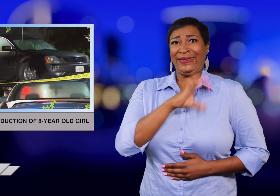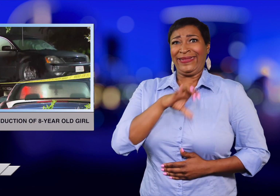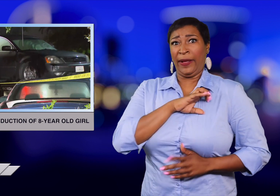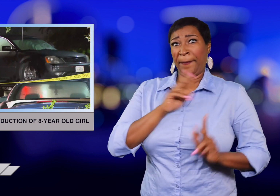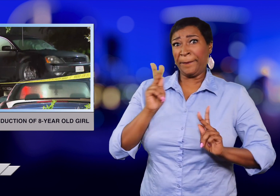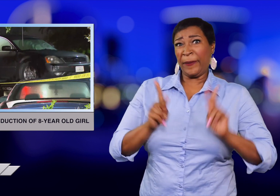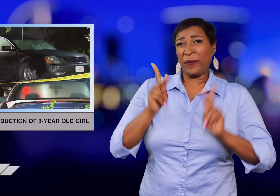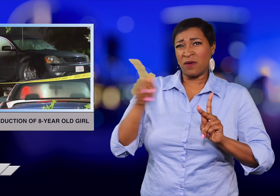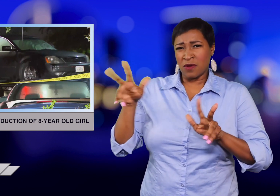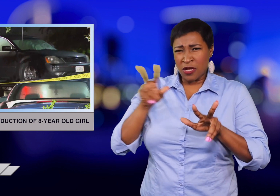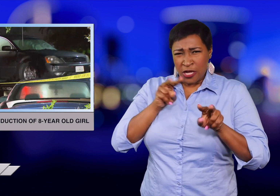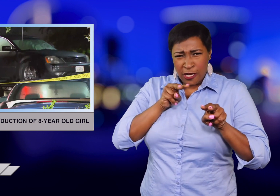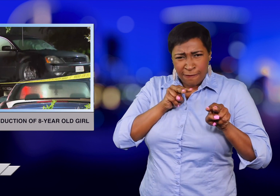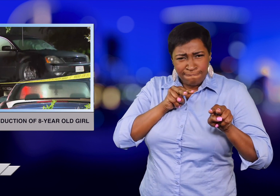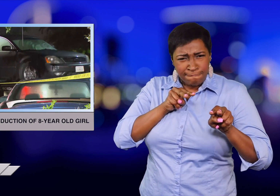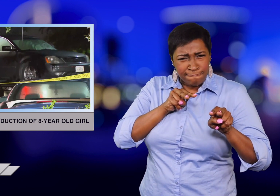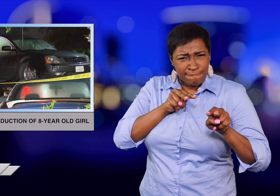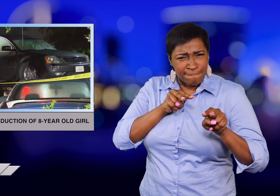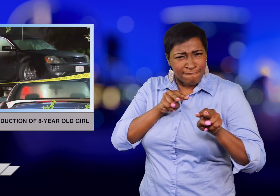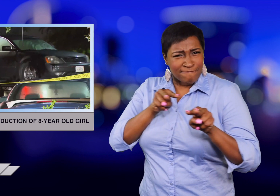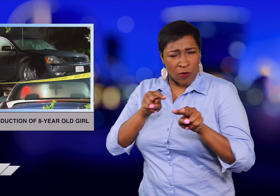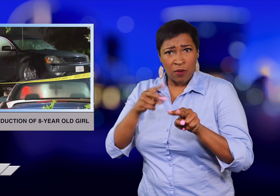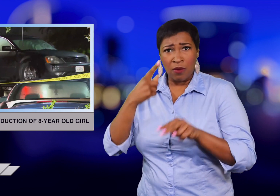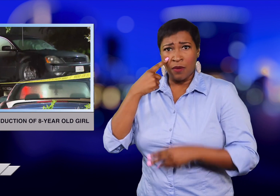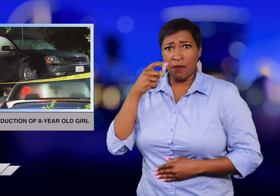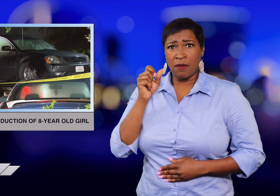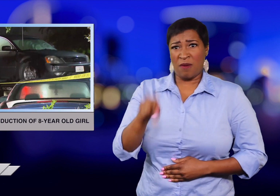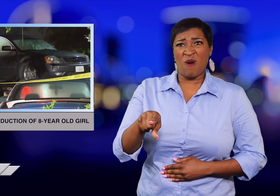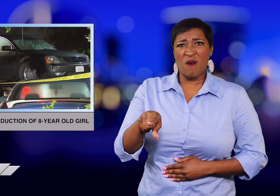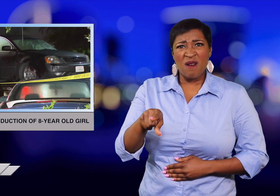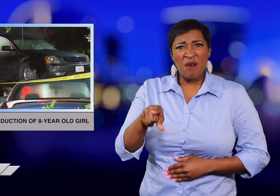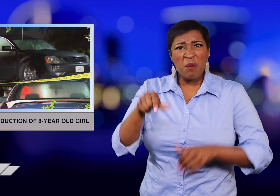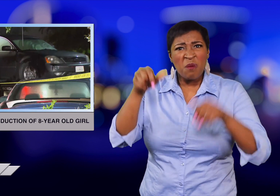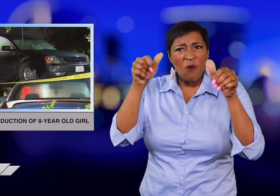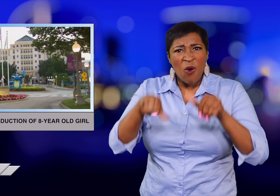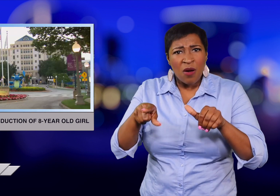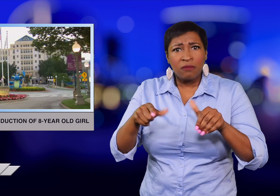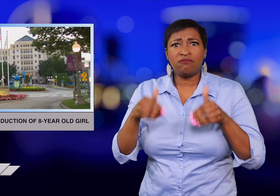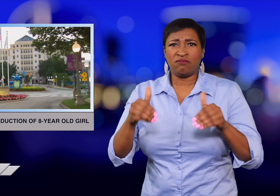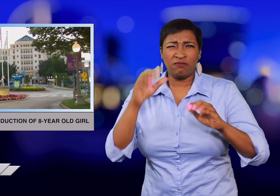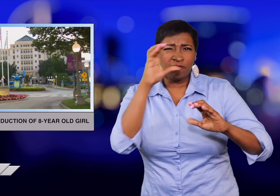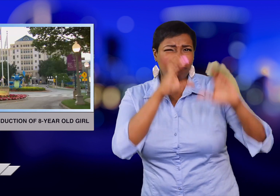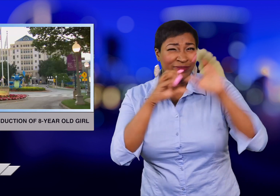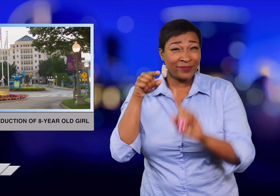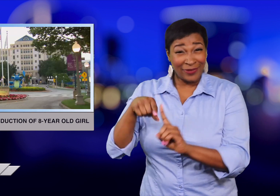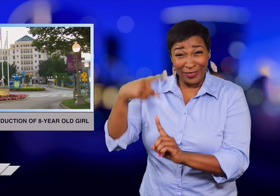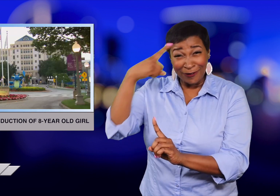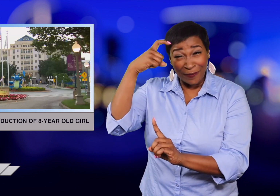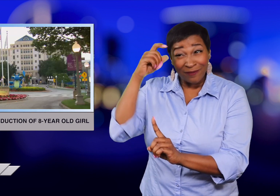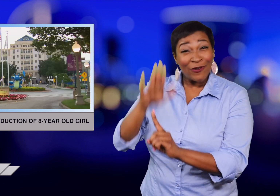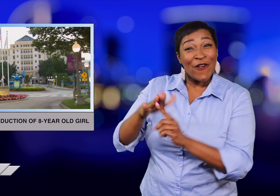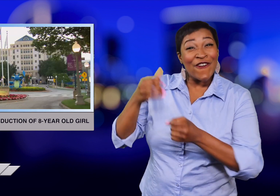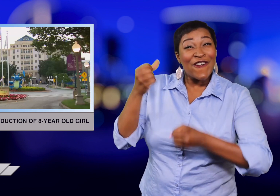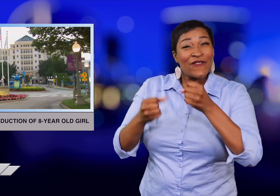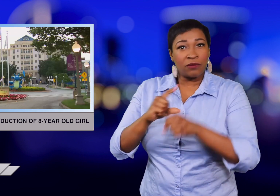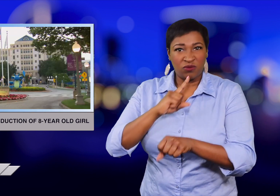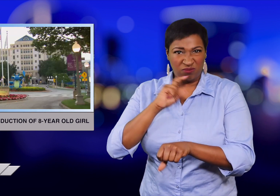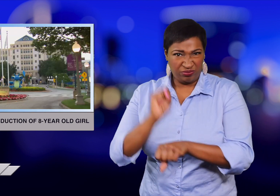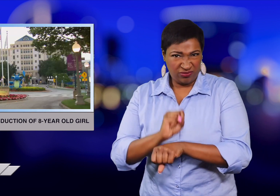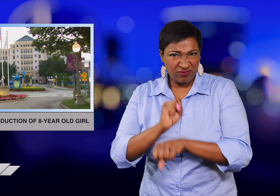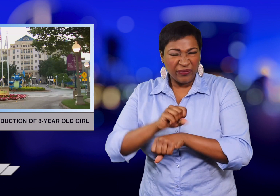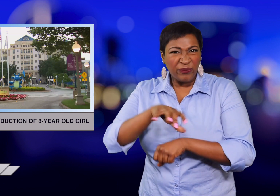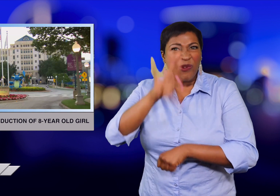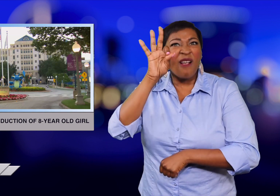Two vigilant citizens saw the post and went looking for the suspect's car, ultimately